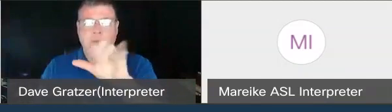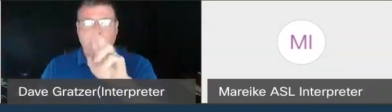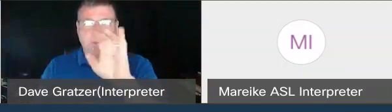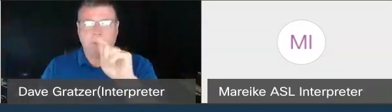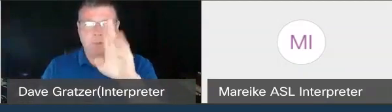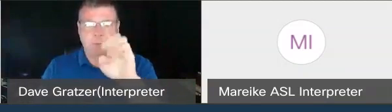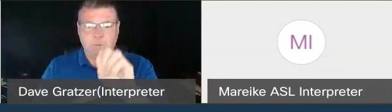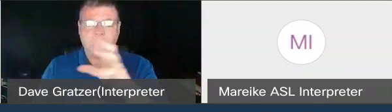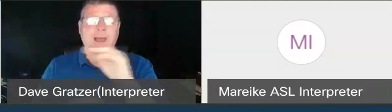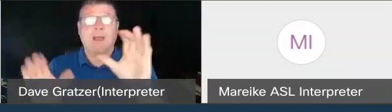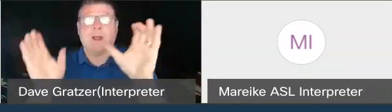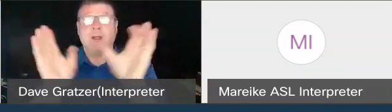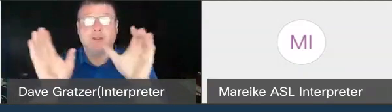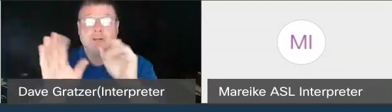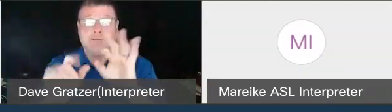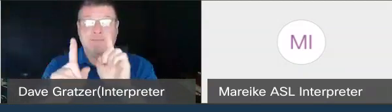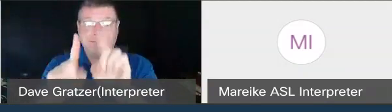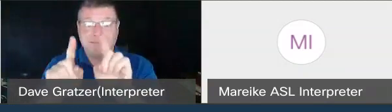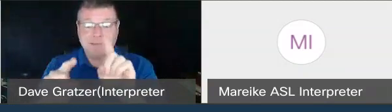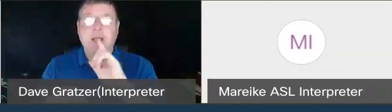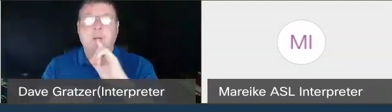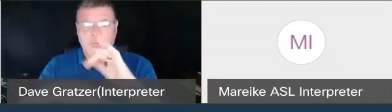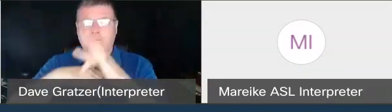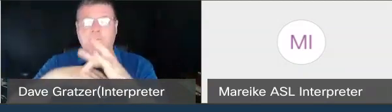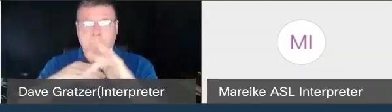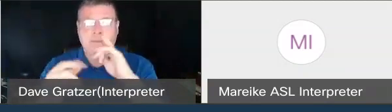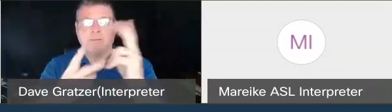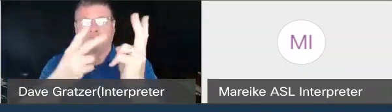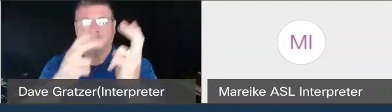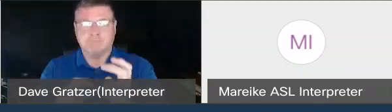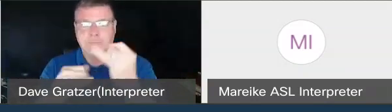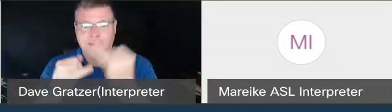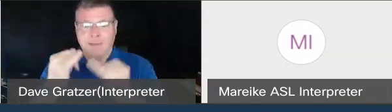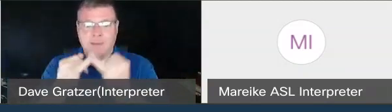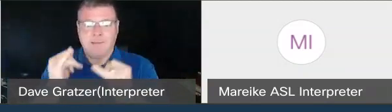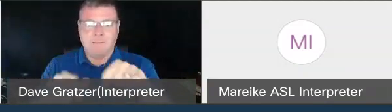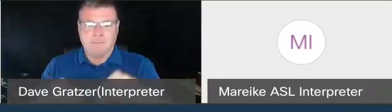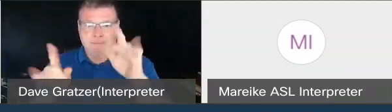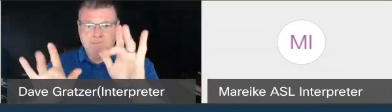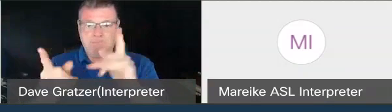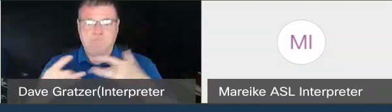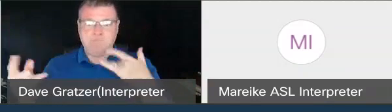And a certificate of attendance will be available for download at the end of the event. Uh, however, please note